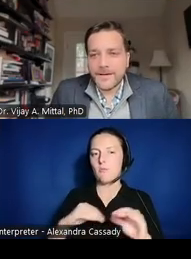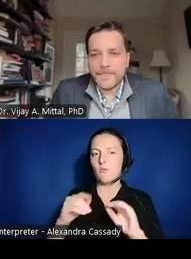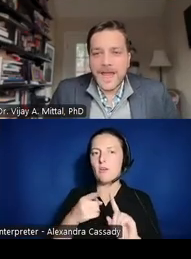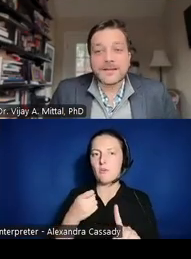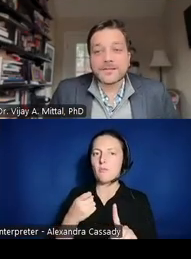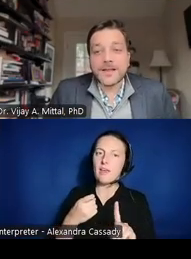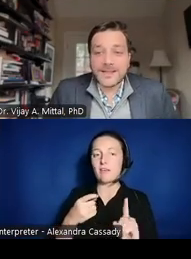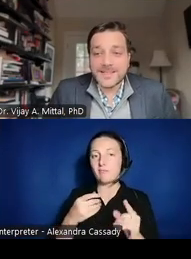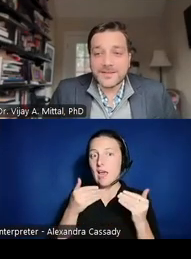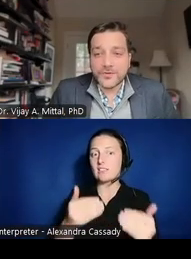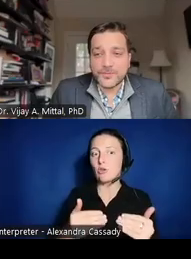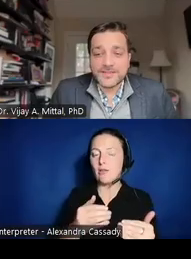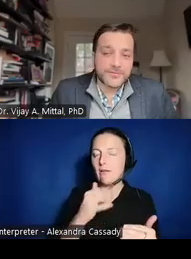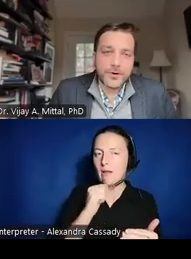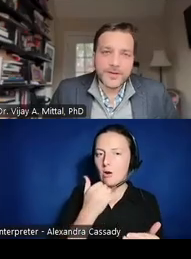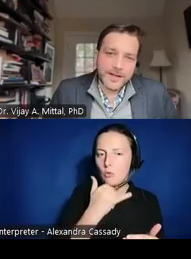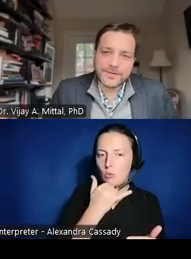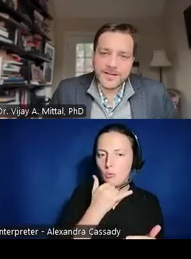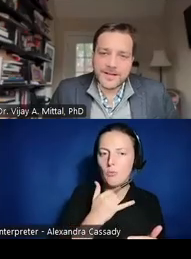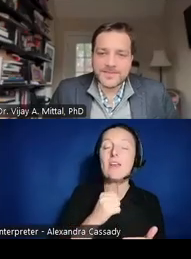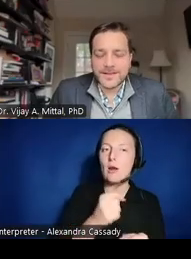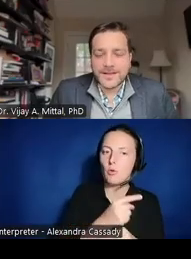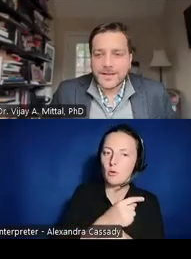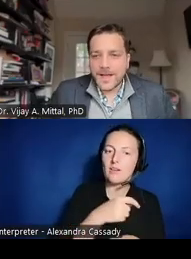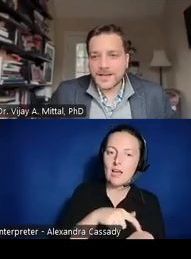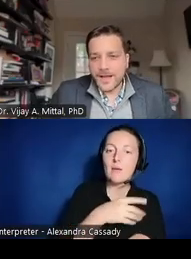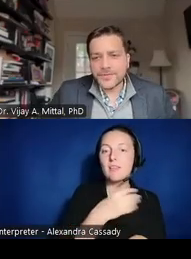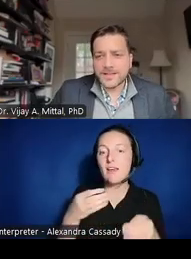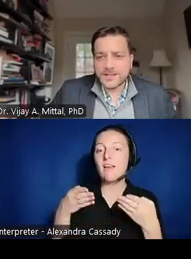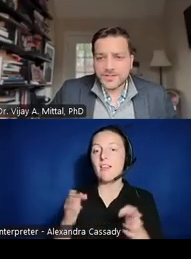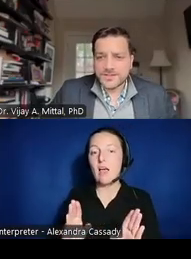um and allowing intended movements to flow at other times. And in healthy conditions,